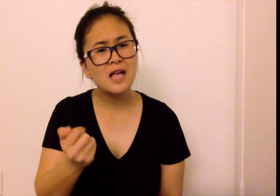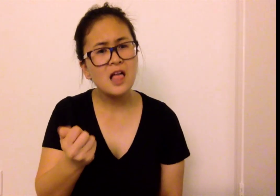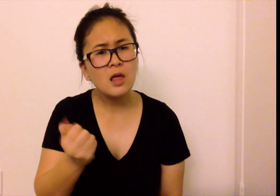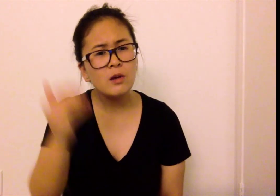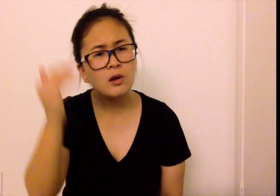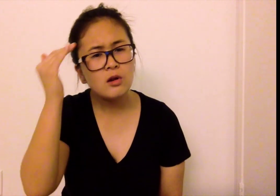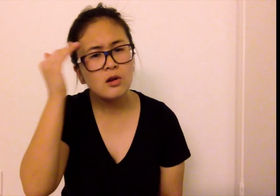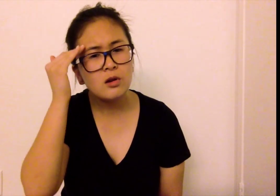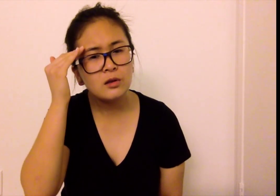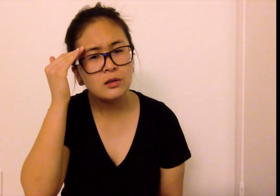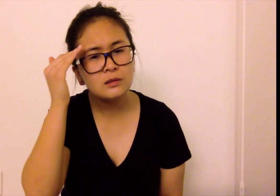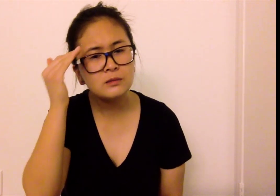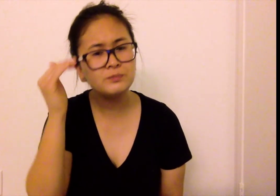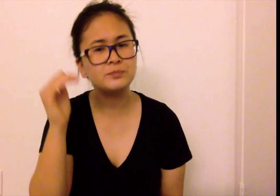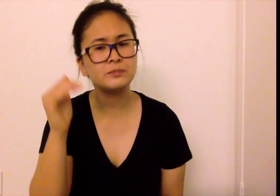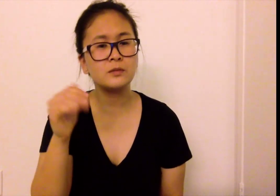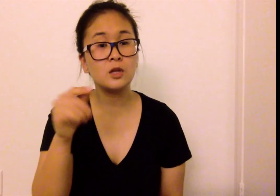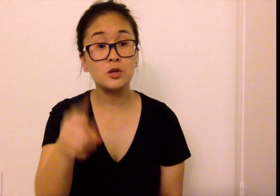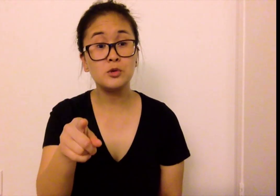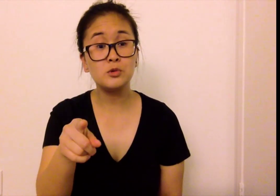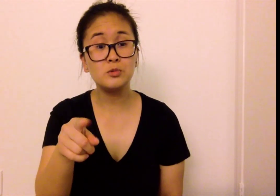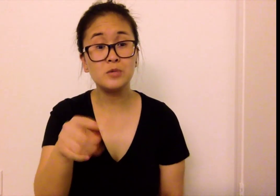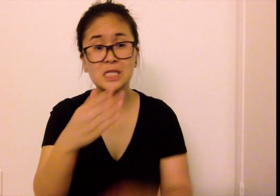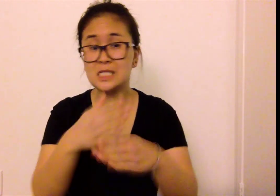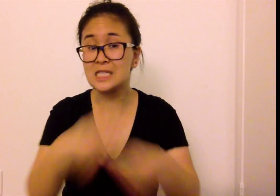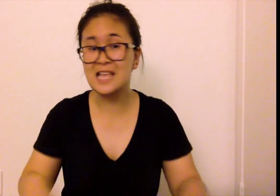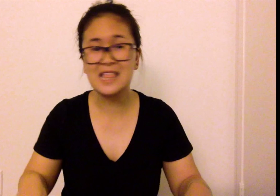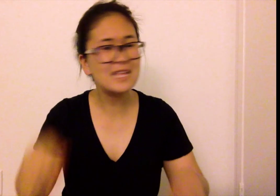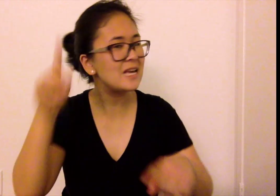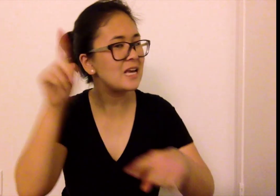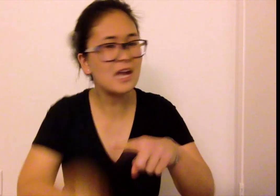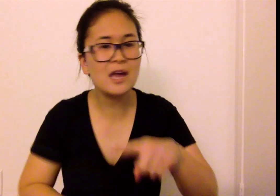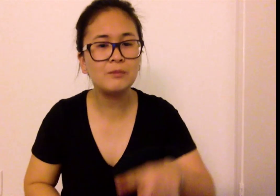a small knowing that you can’t be silenced,